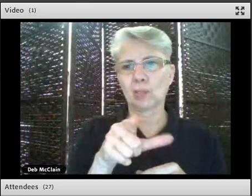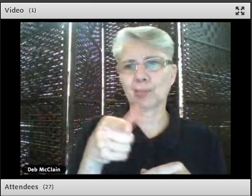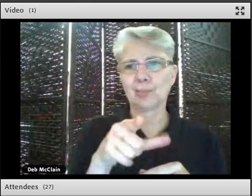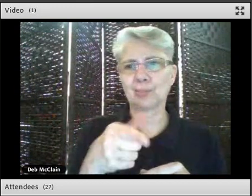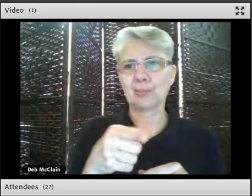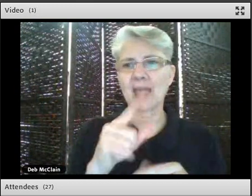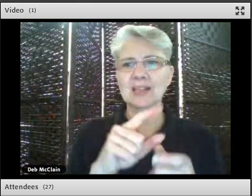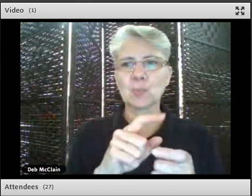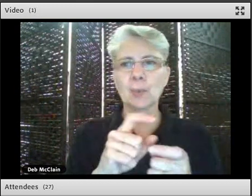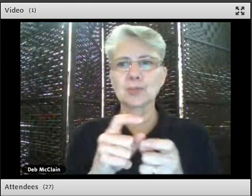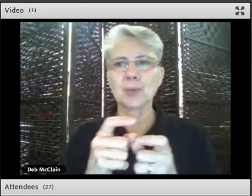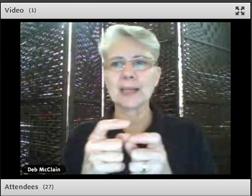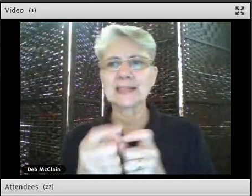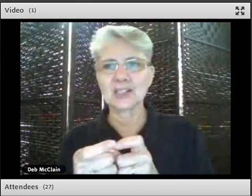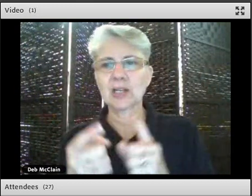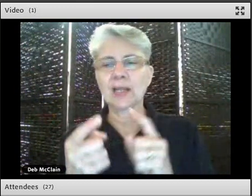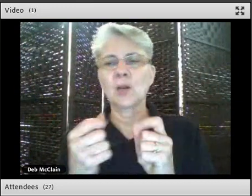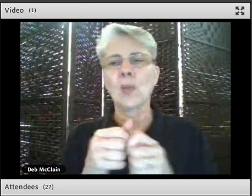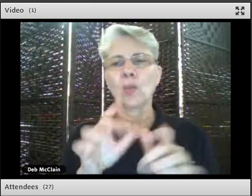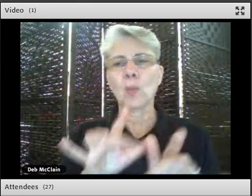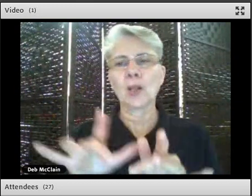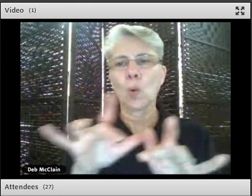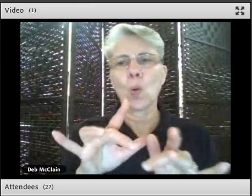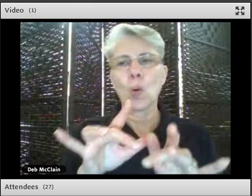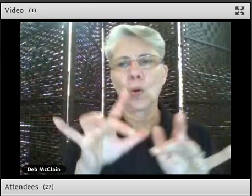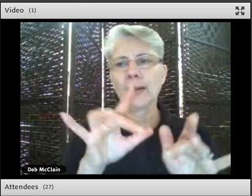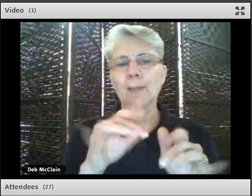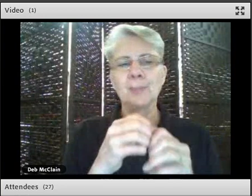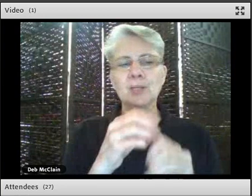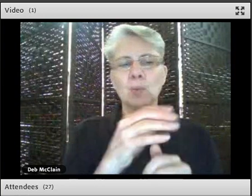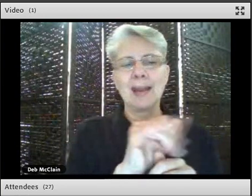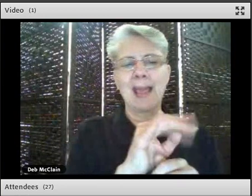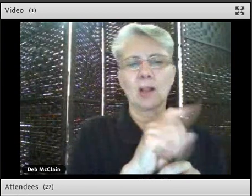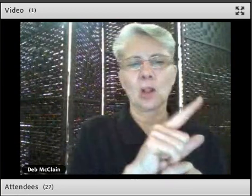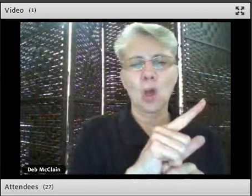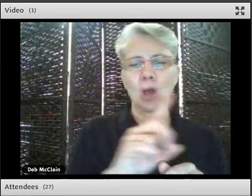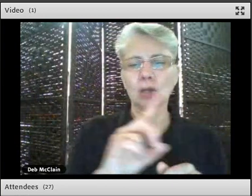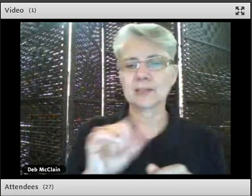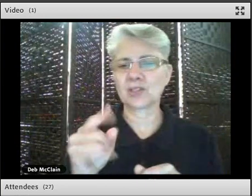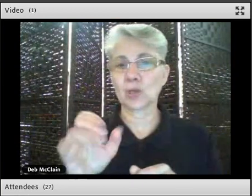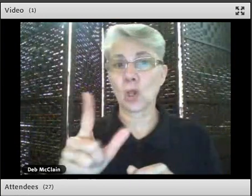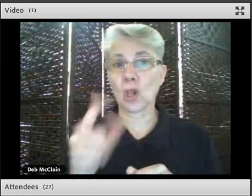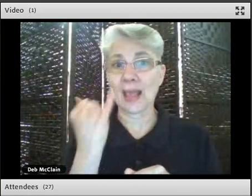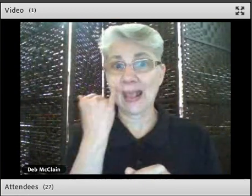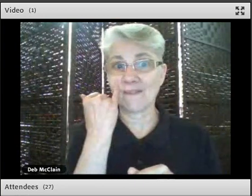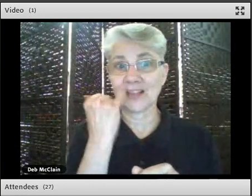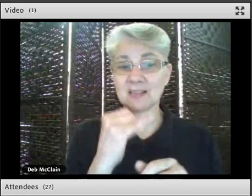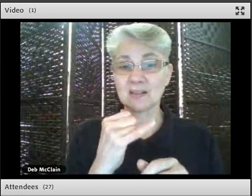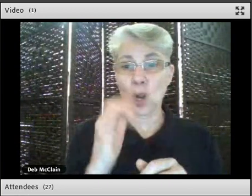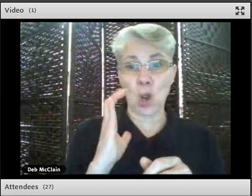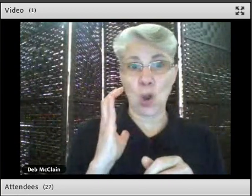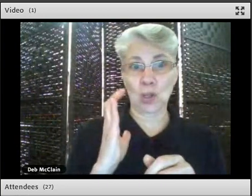If it's earlier than that, the '80s, and for sure anything in the 1970s and earlier,